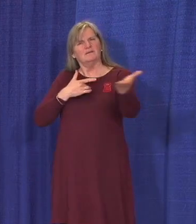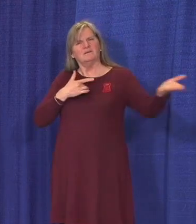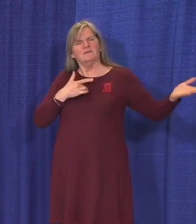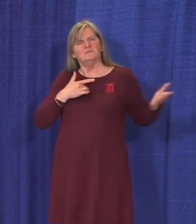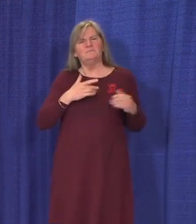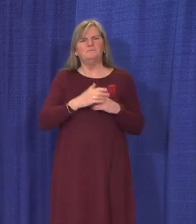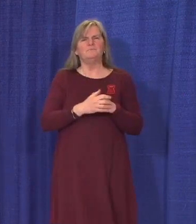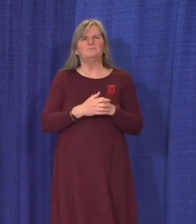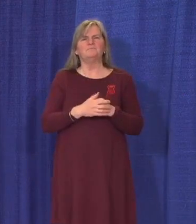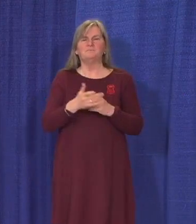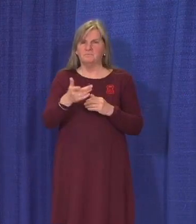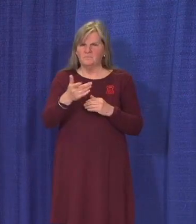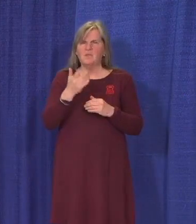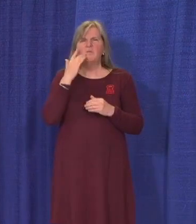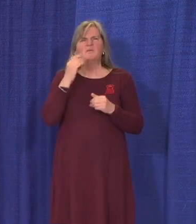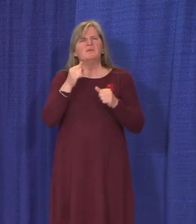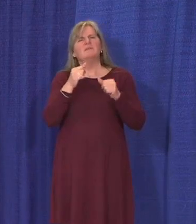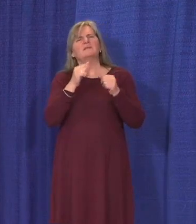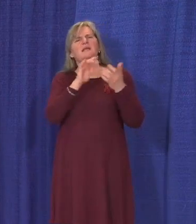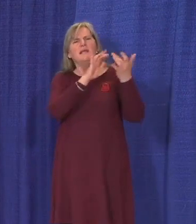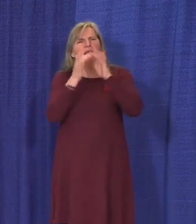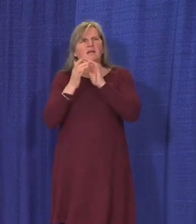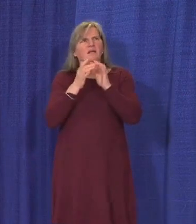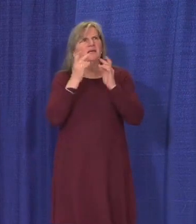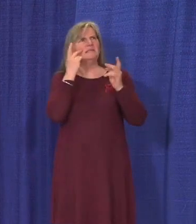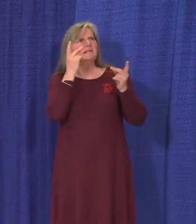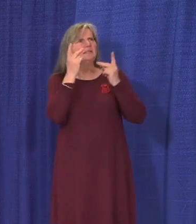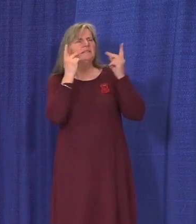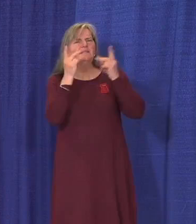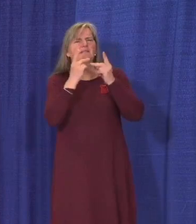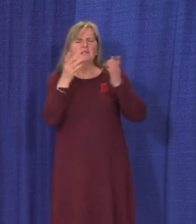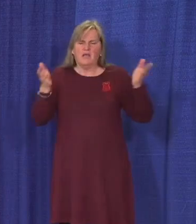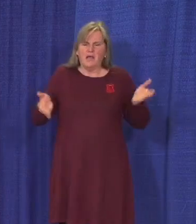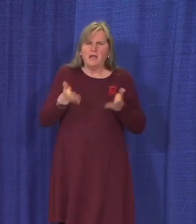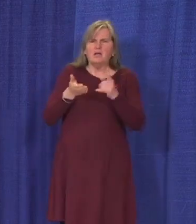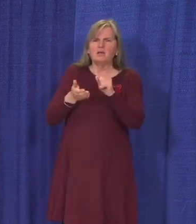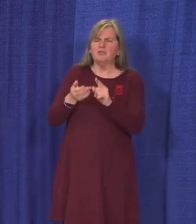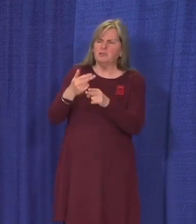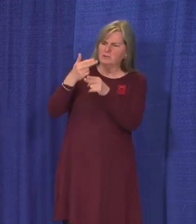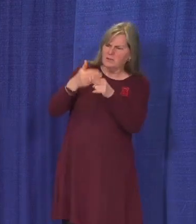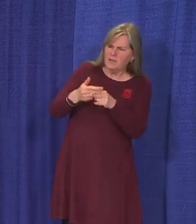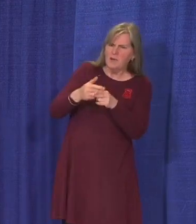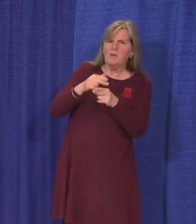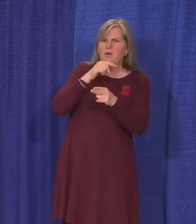important for mental health. This mental health week is